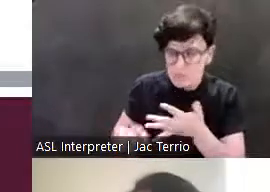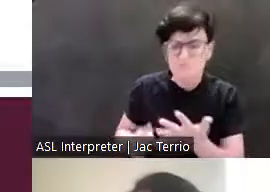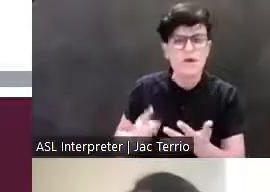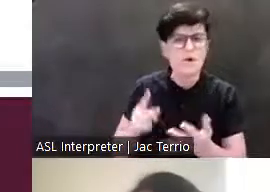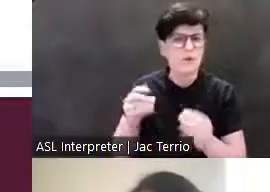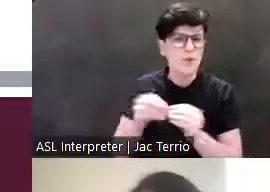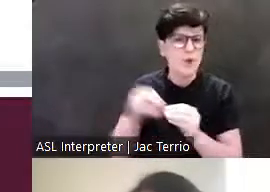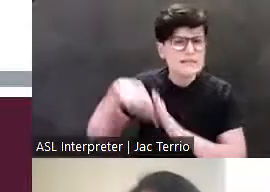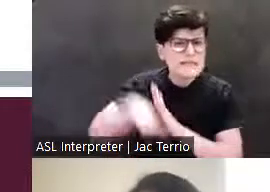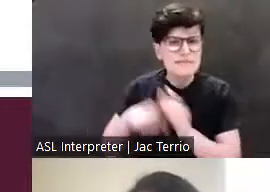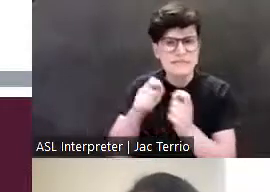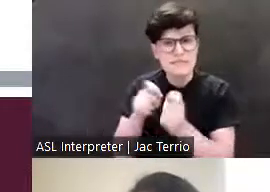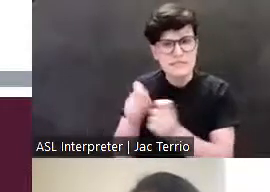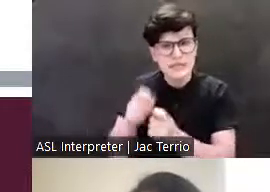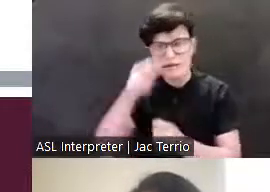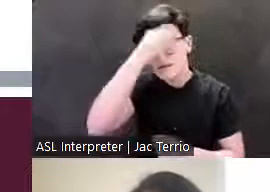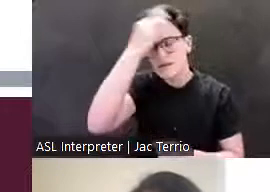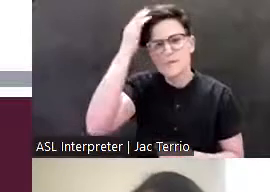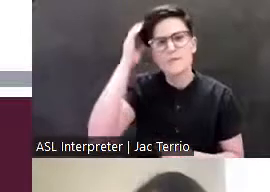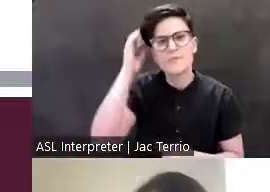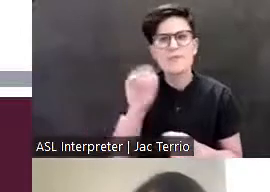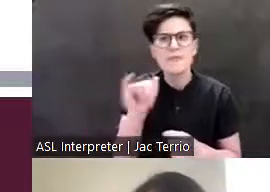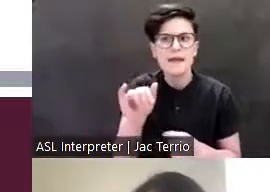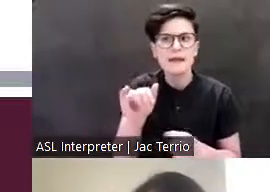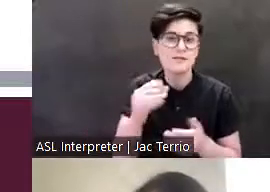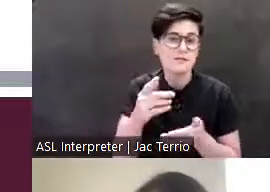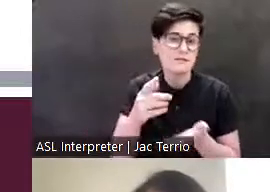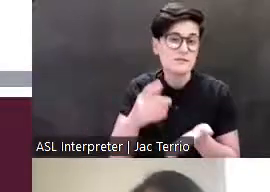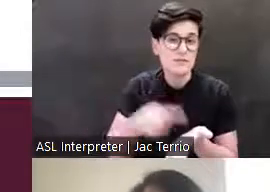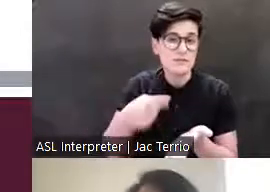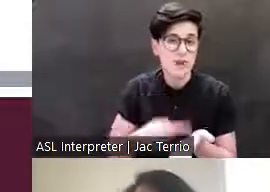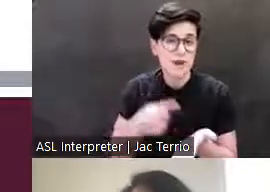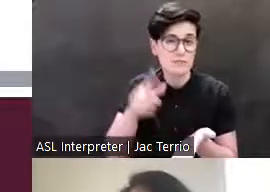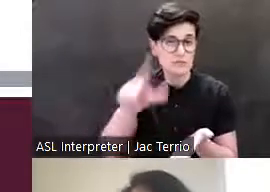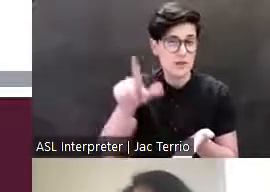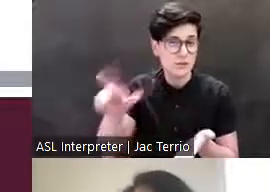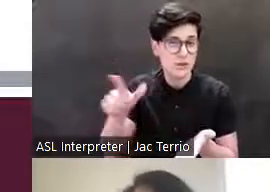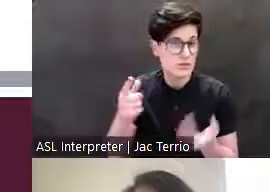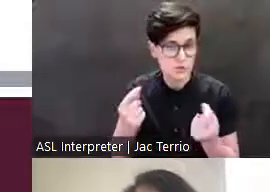One thing that landlords sometimes do is they have discriminatory advertising.